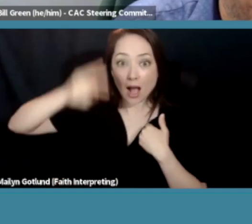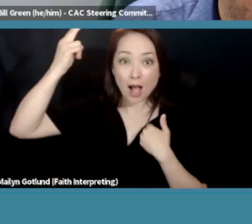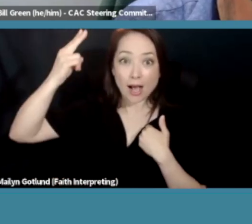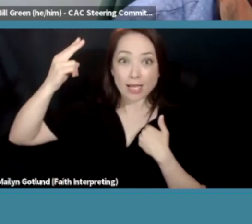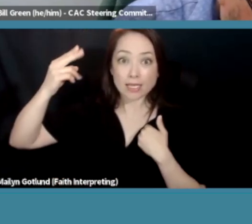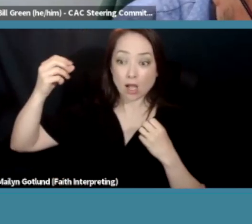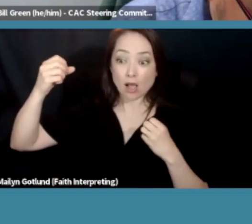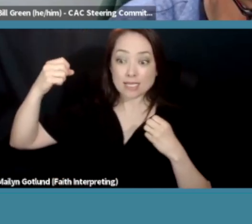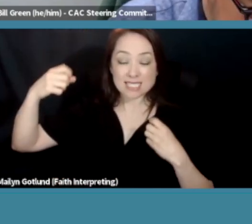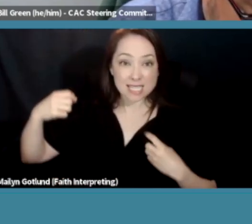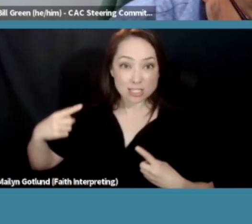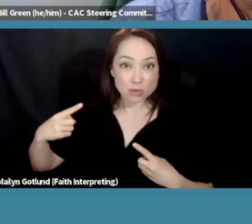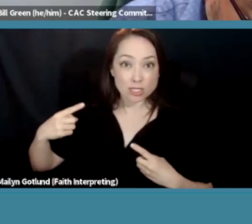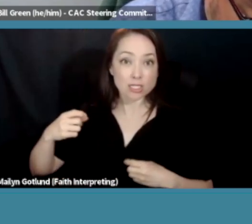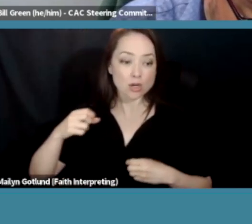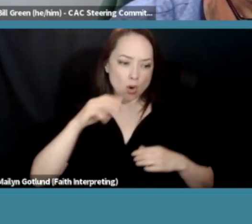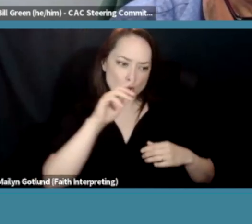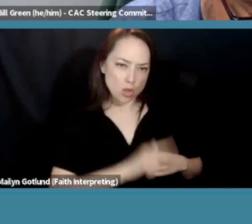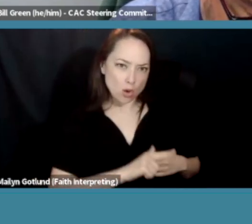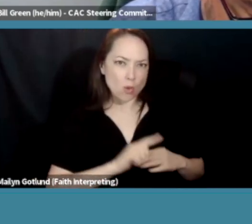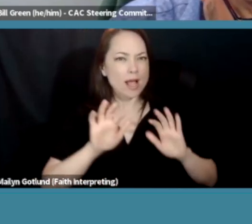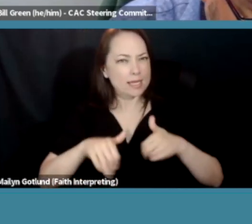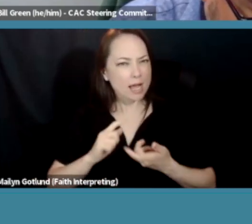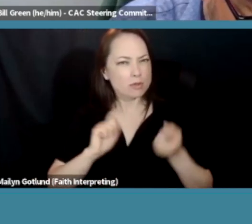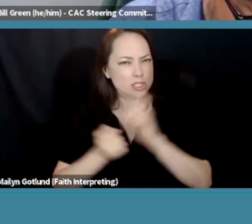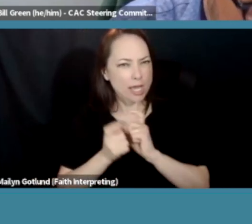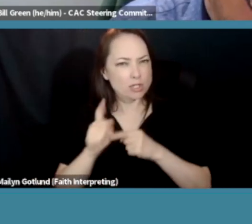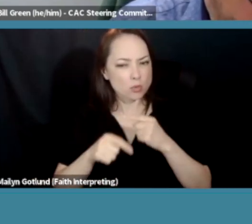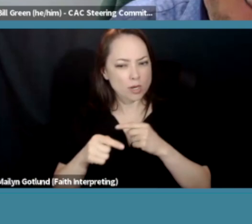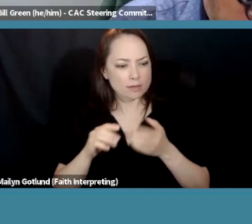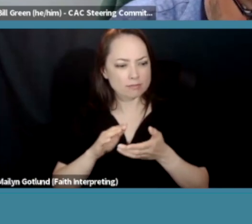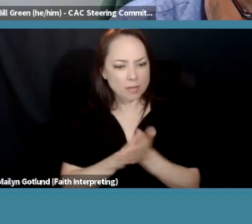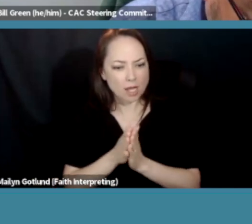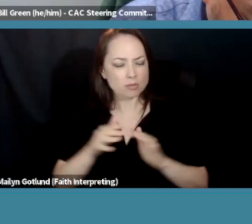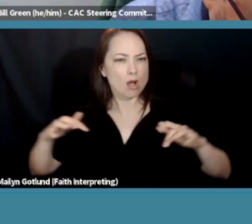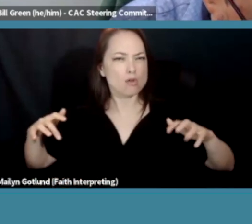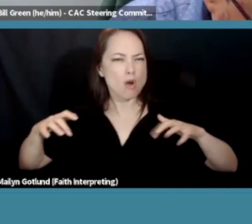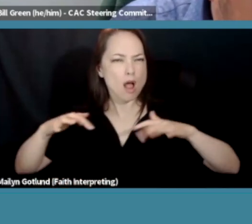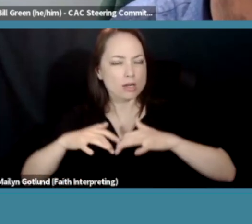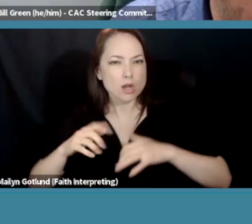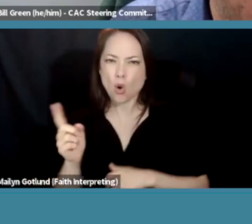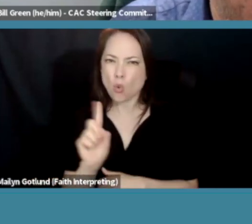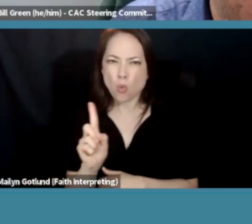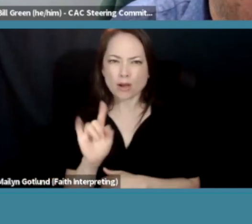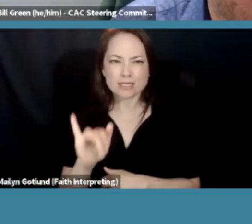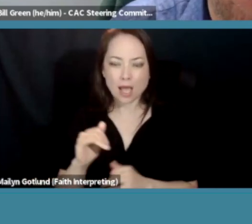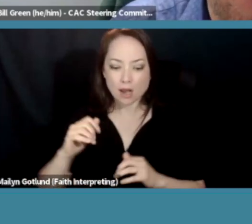how those spaces may change on days when it becomes crowded. Where are those choke points, and providing that information upfront